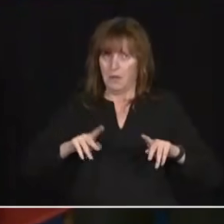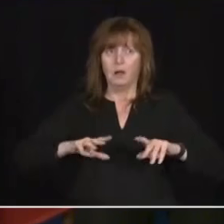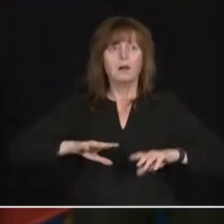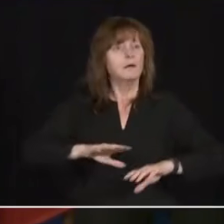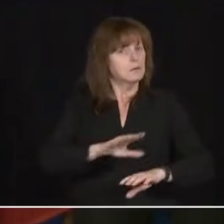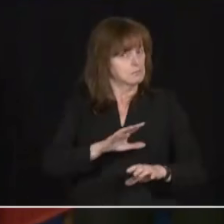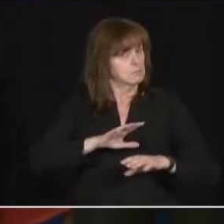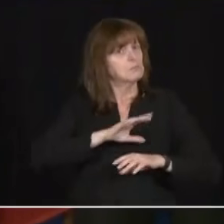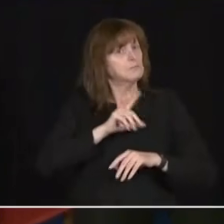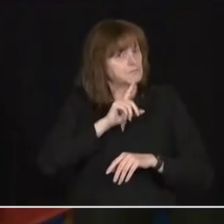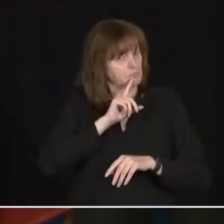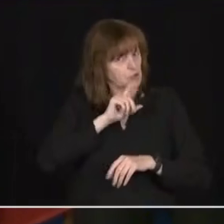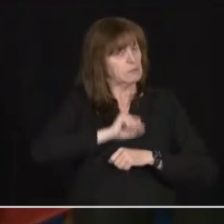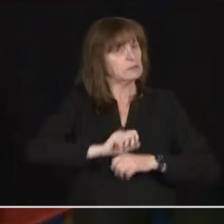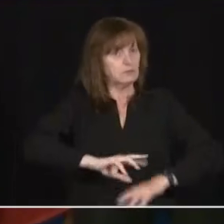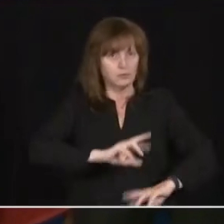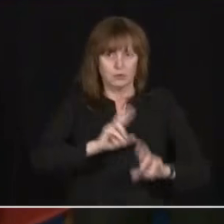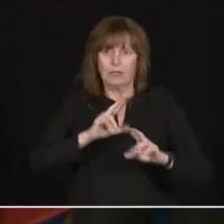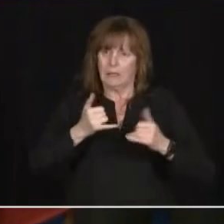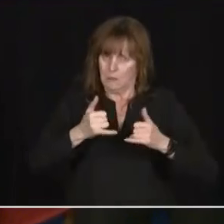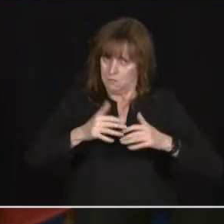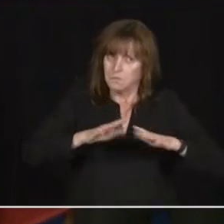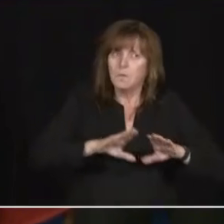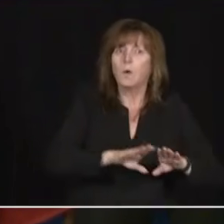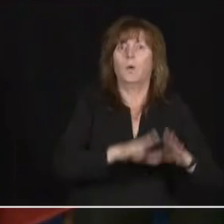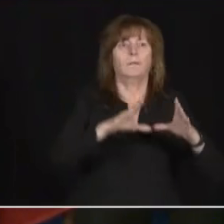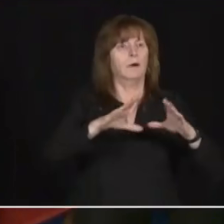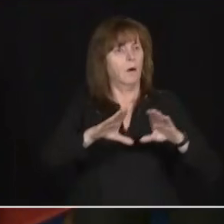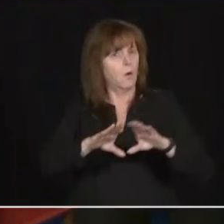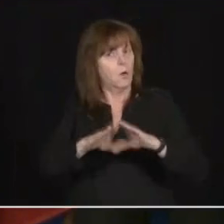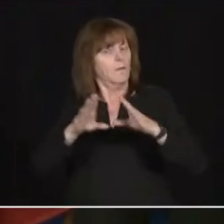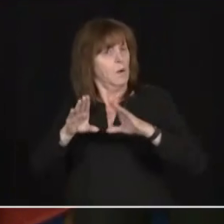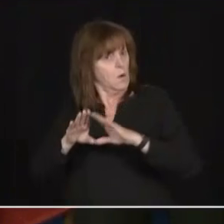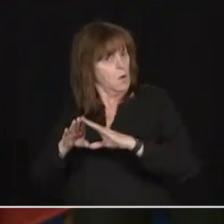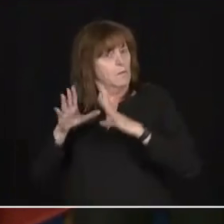ready to do their be part to ensure we can open safely.